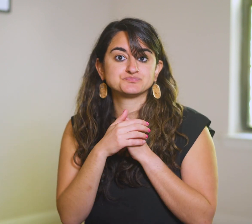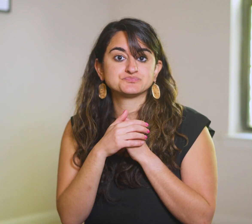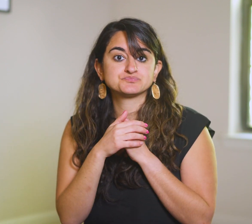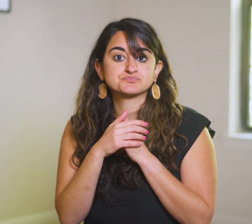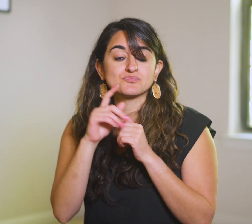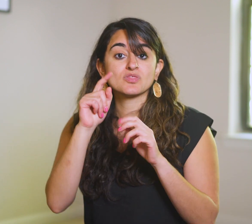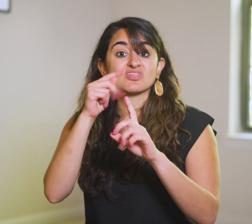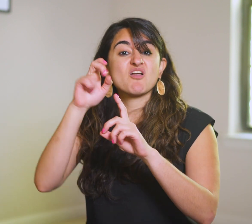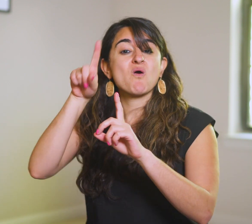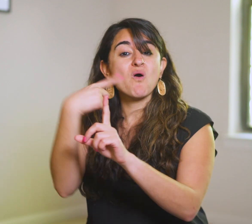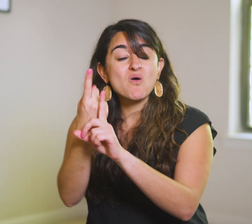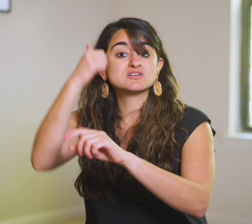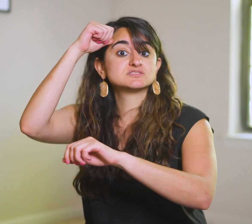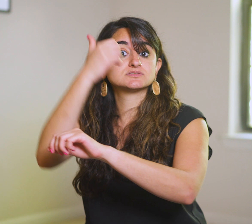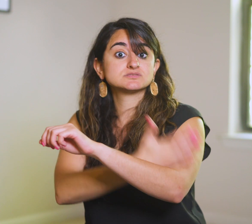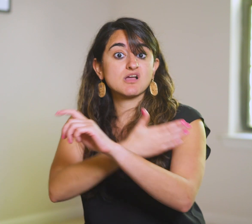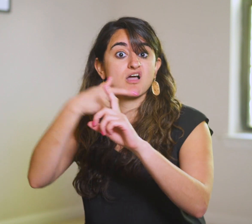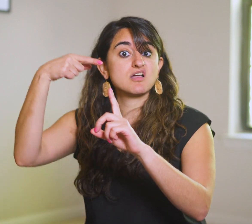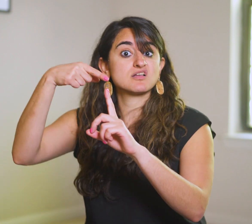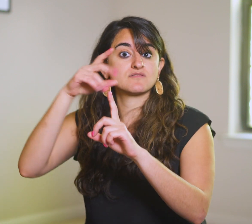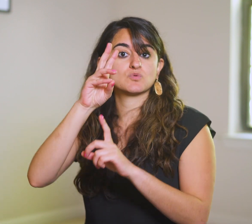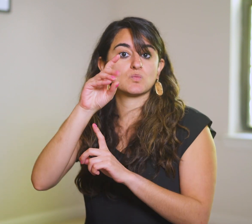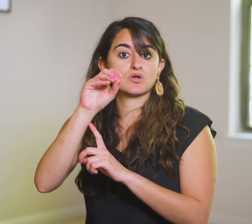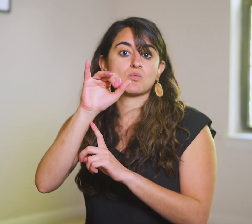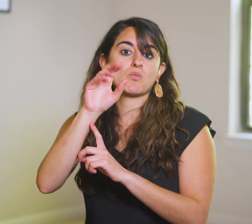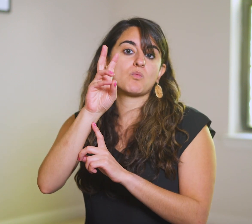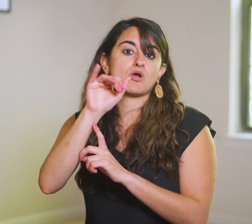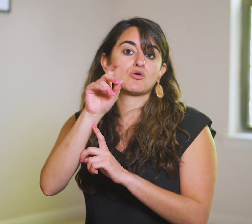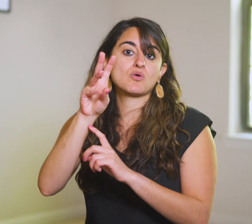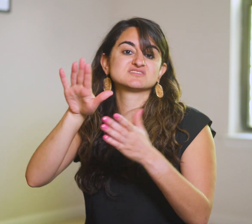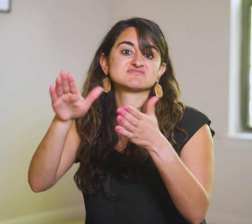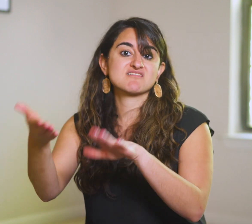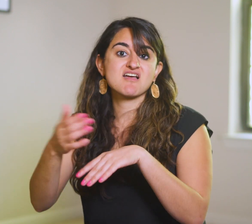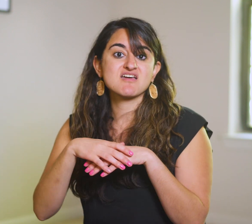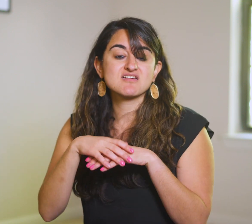The only son of a widow has died;